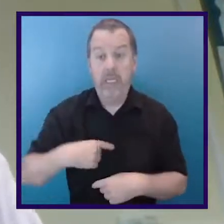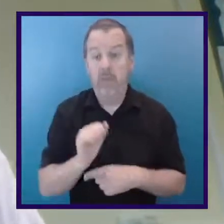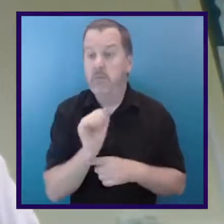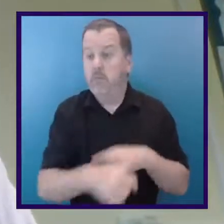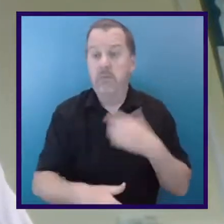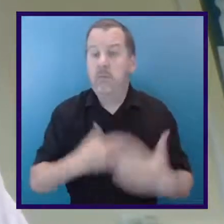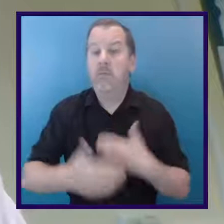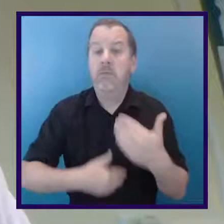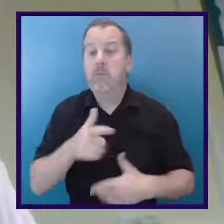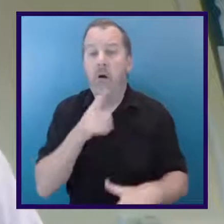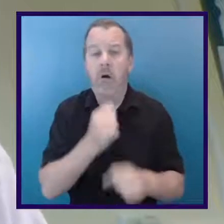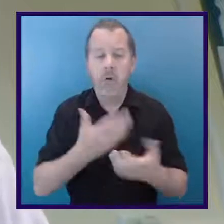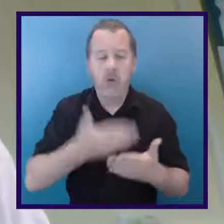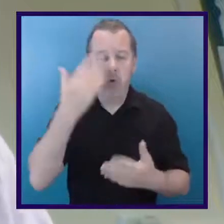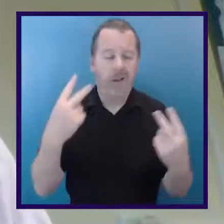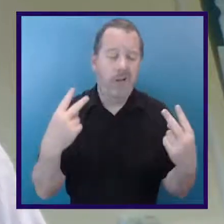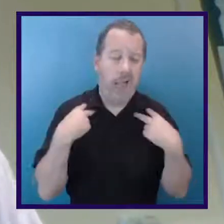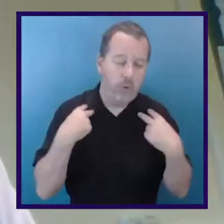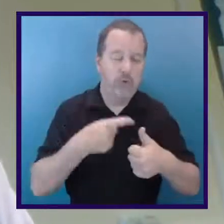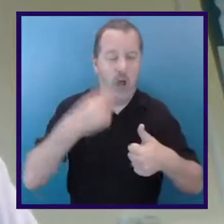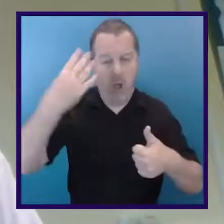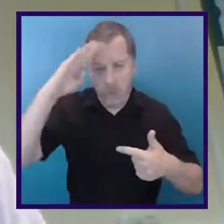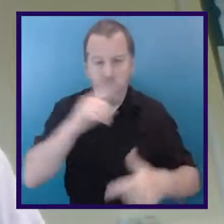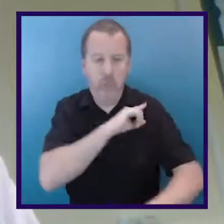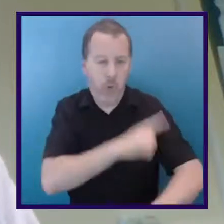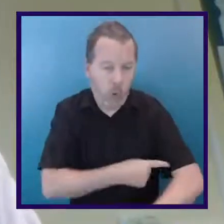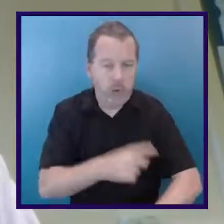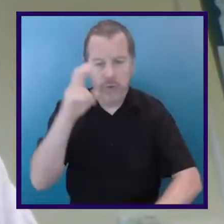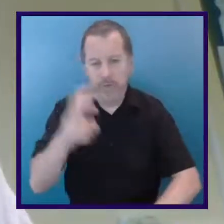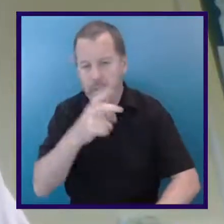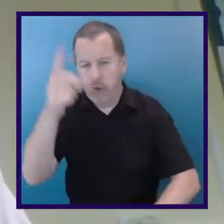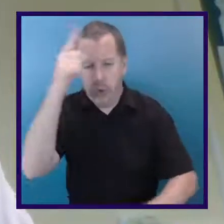that we actually happen to probably learn languages, Irish, Polish, French, German,